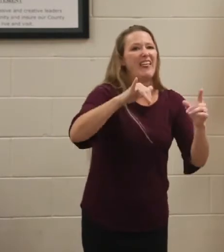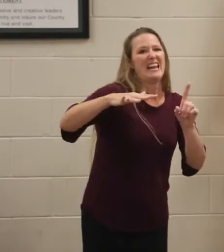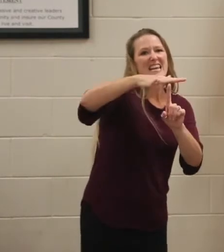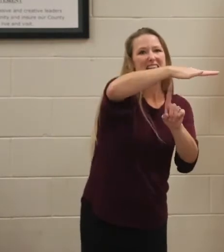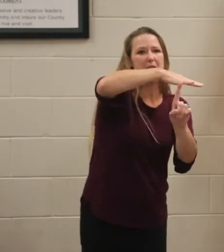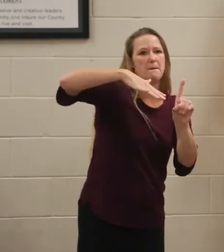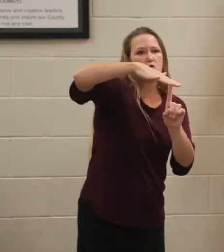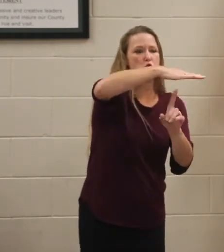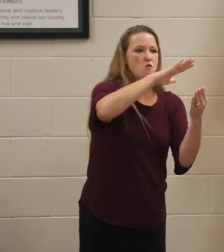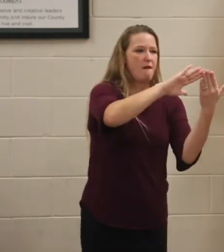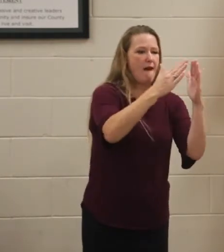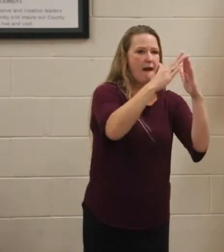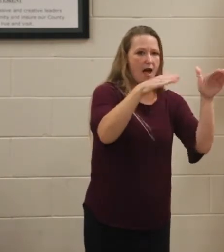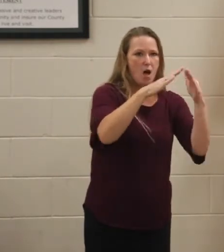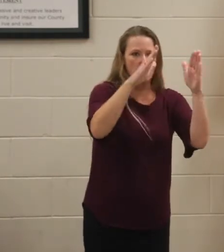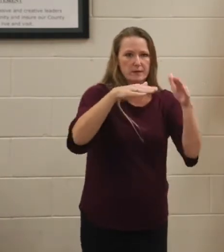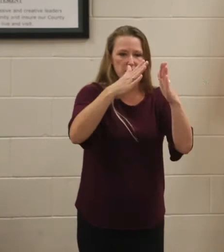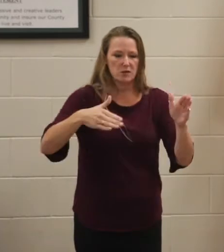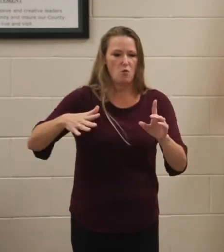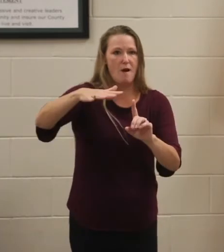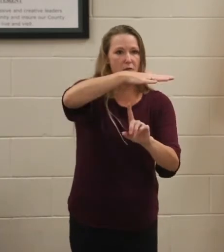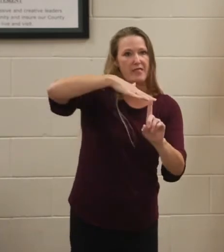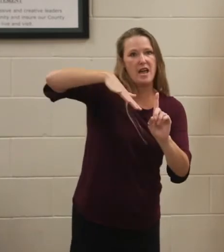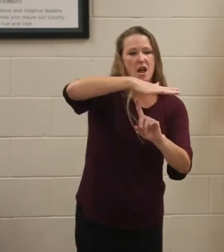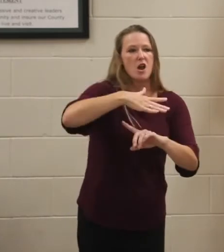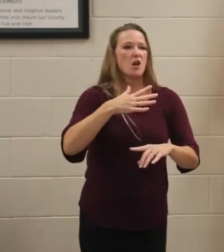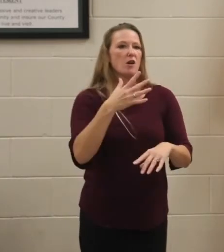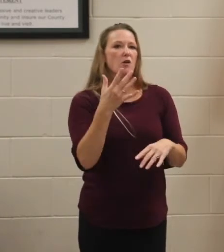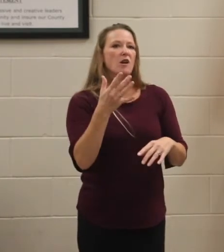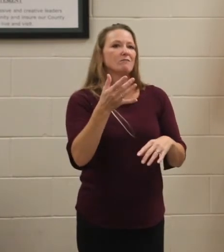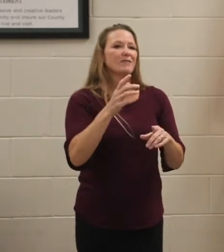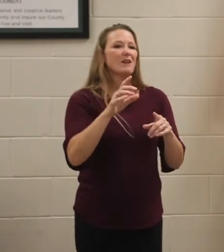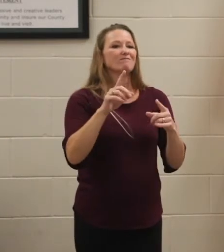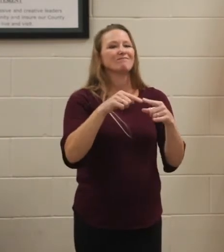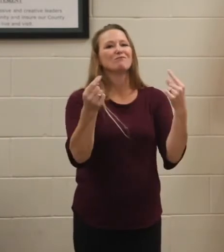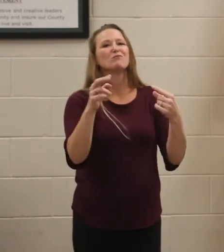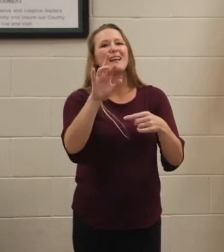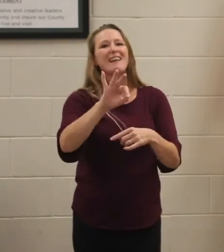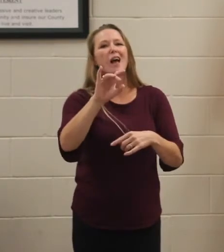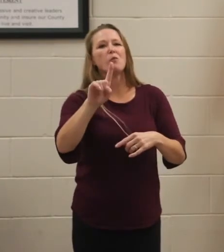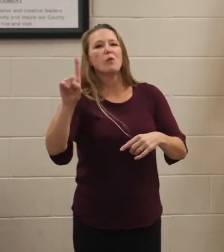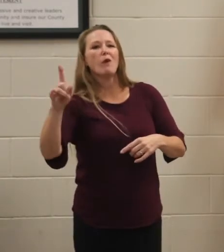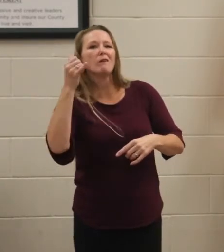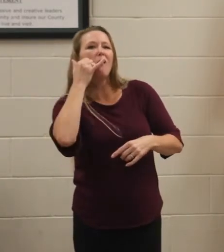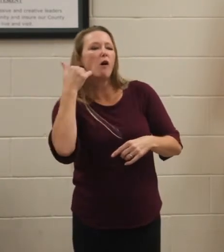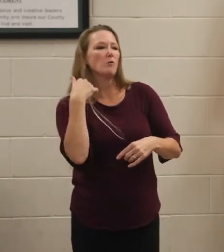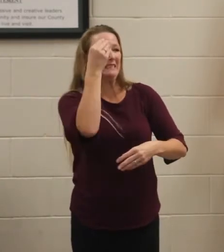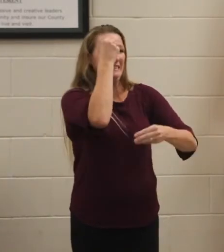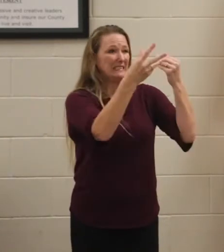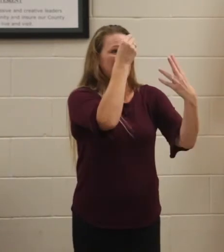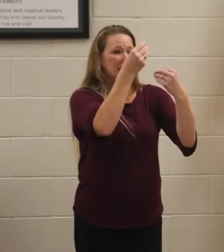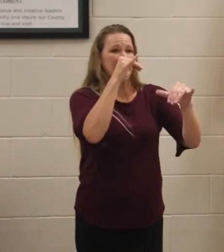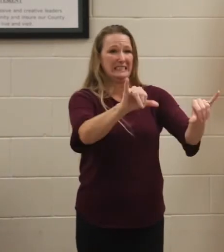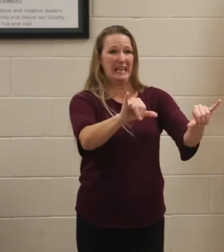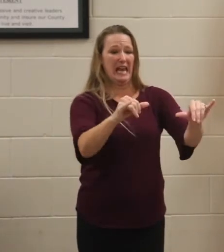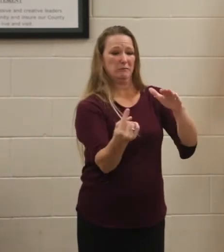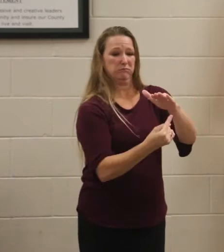And I know there was some confusion as to what that was. That was not a result of the shooting cuz the shooting was over in a very short period of time.